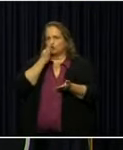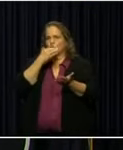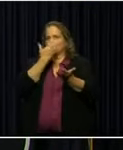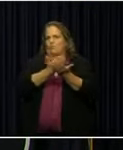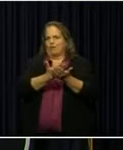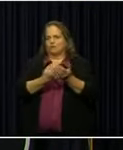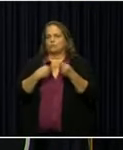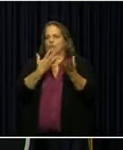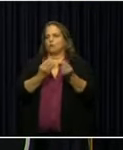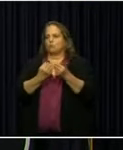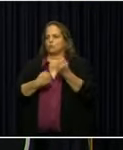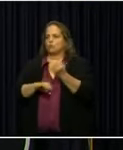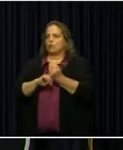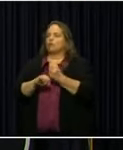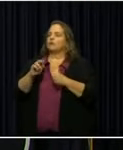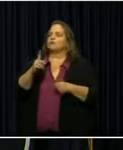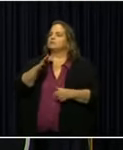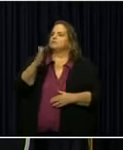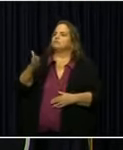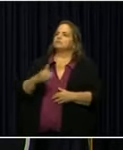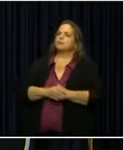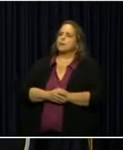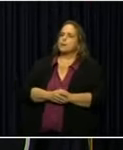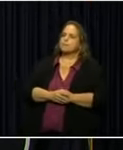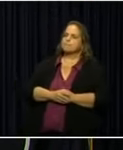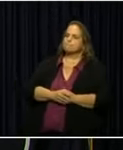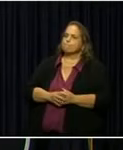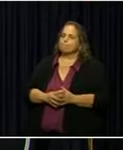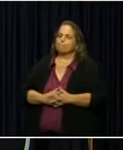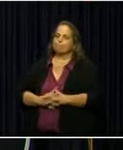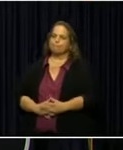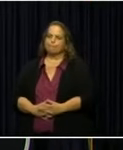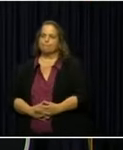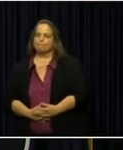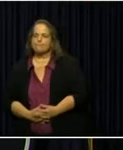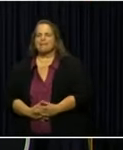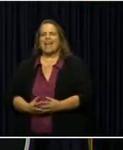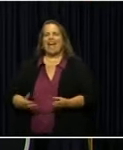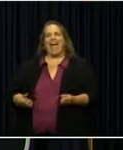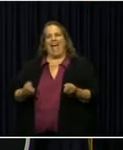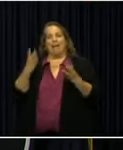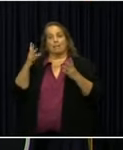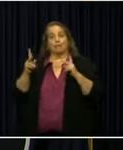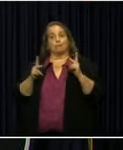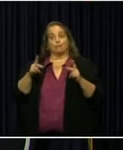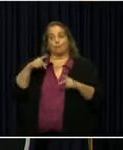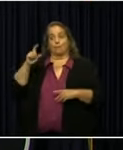THE ONE IN LOUISVILLE. DO WE THINK WE WILL NEED THEM.